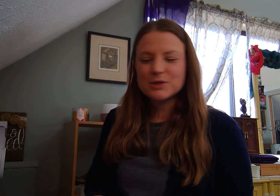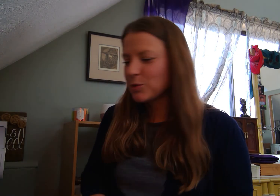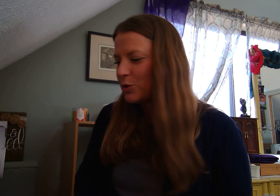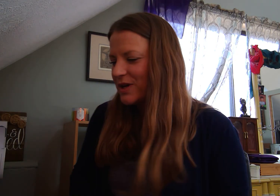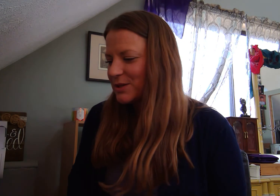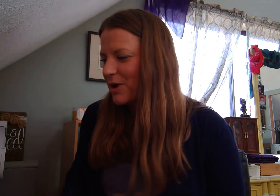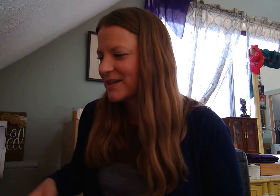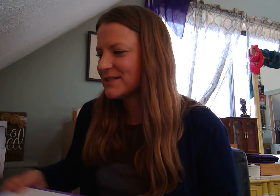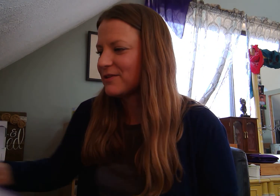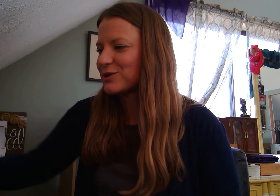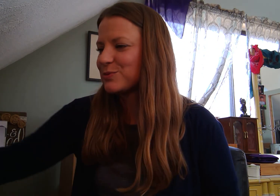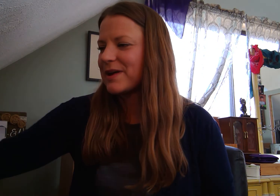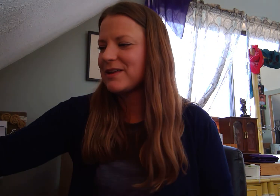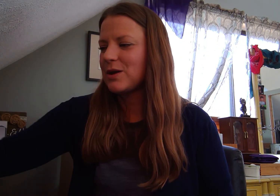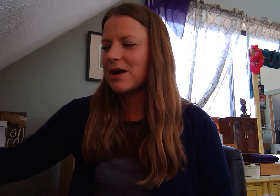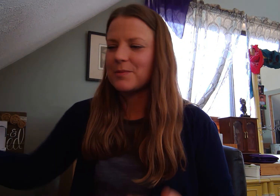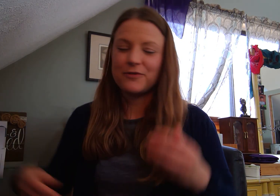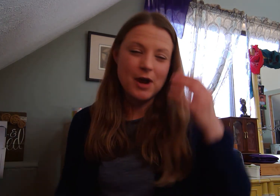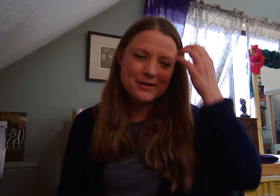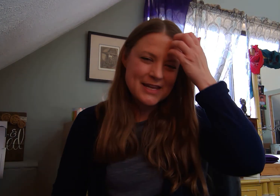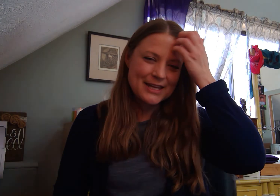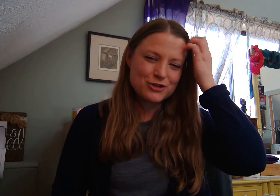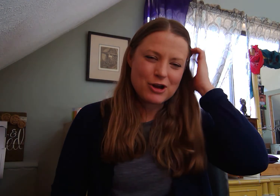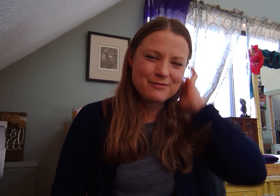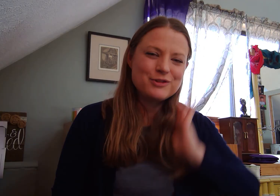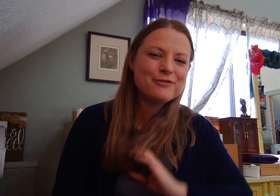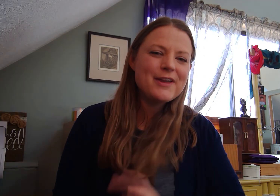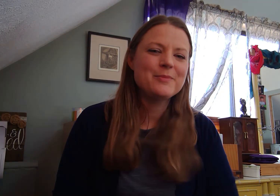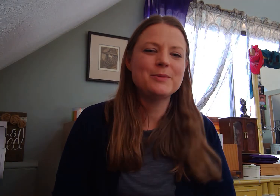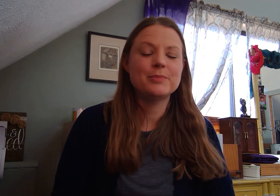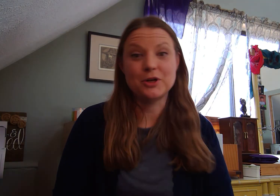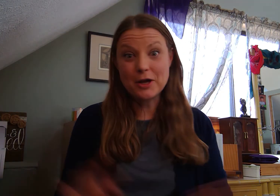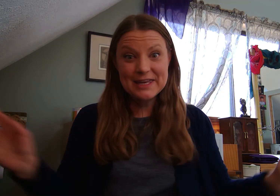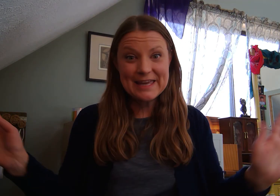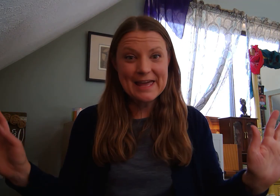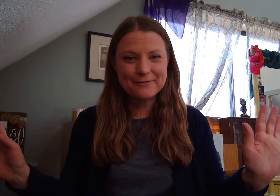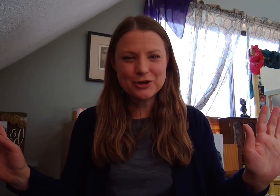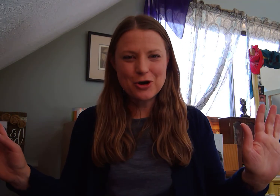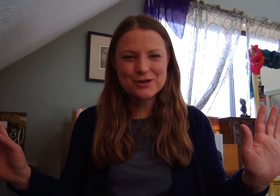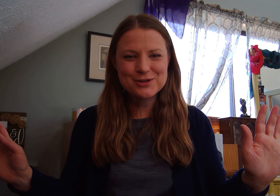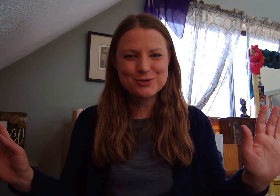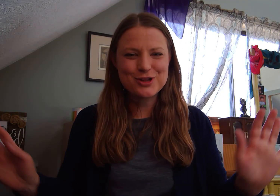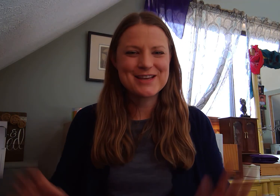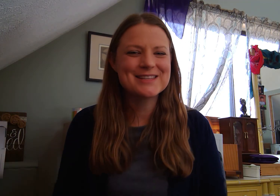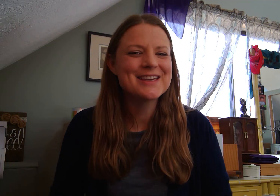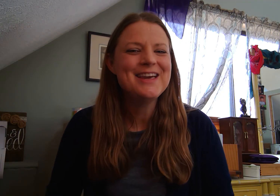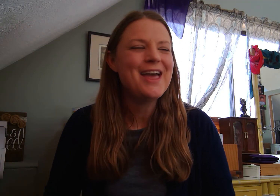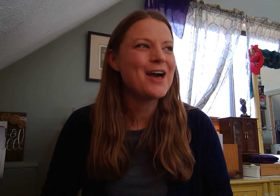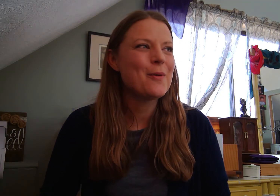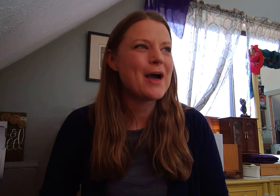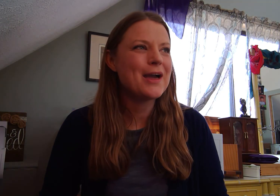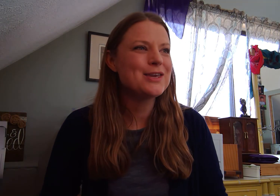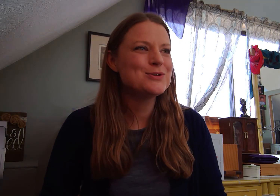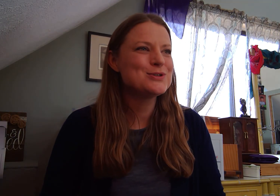some good ways to practice fingerspelling if you're out taking a drive with your family but not getting out of your car and socializing I used